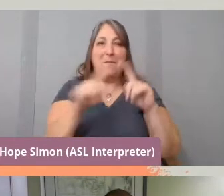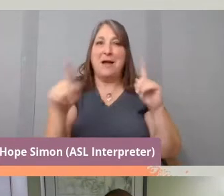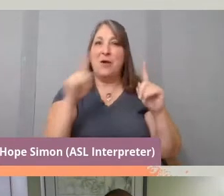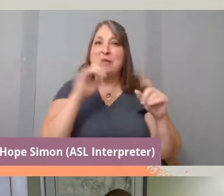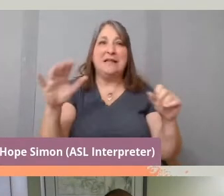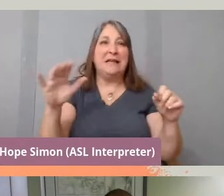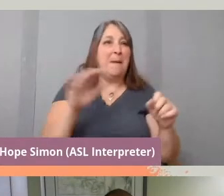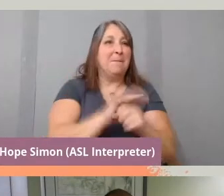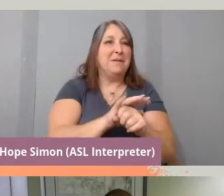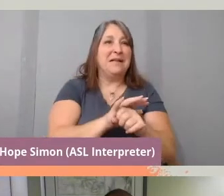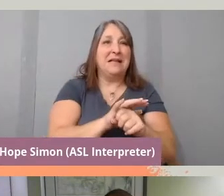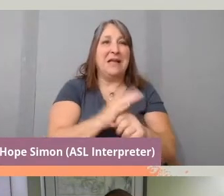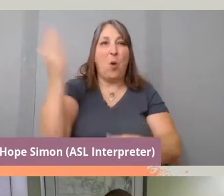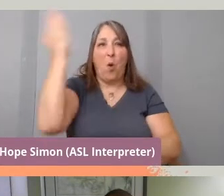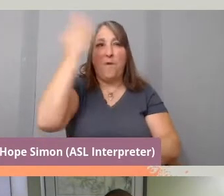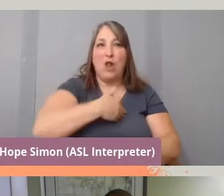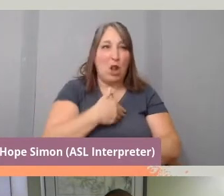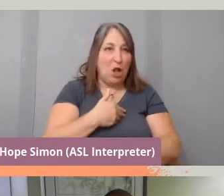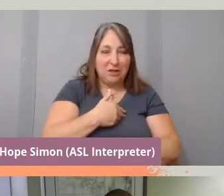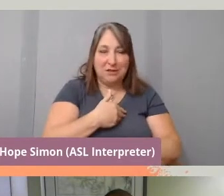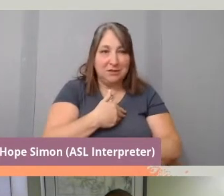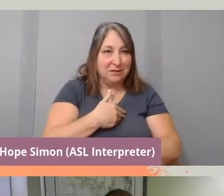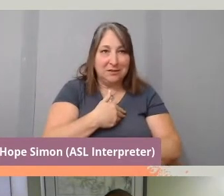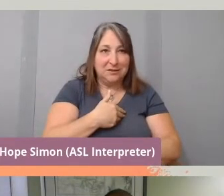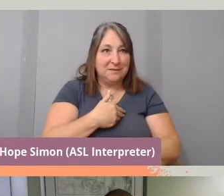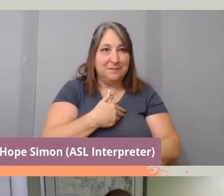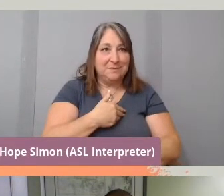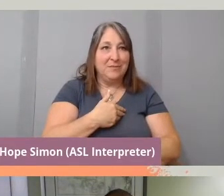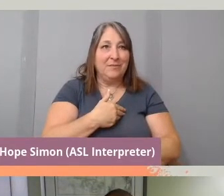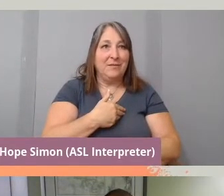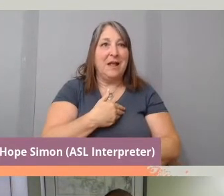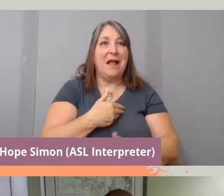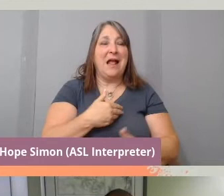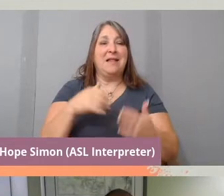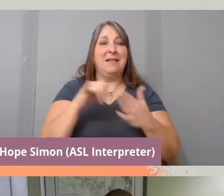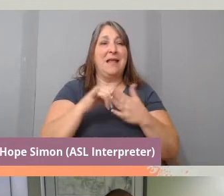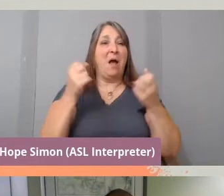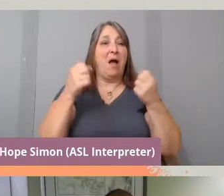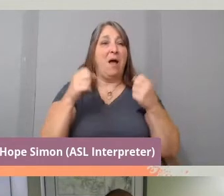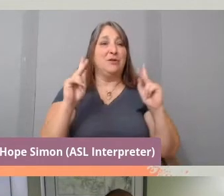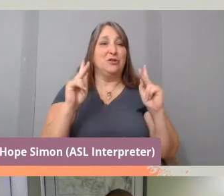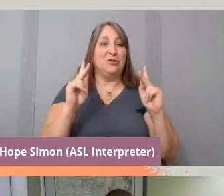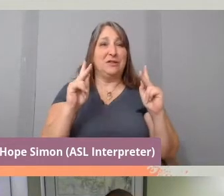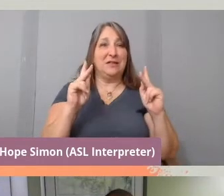And it's just, you know, the opportunities for it in the independent film world